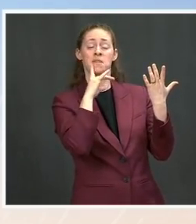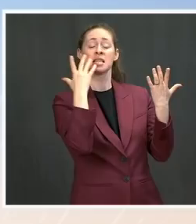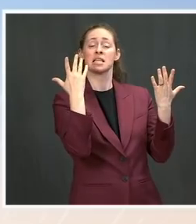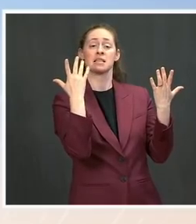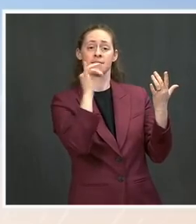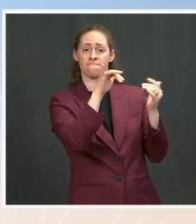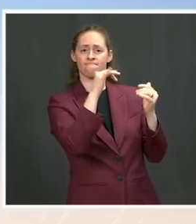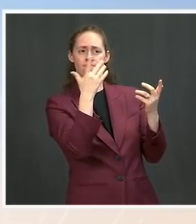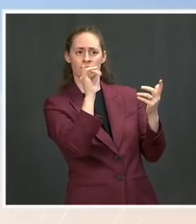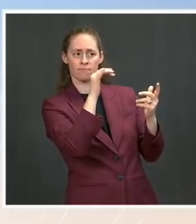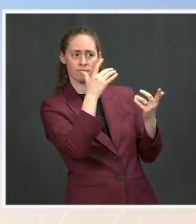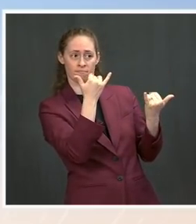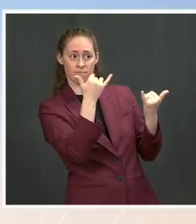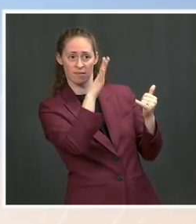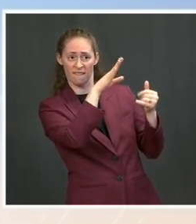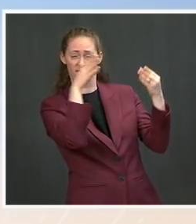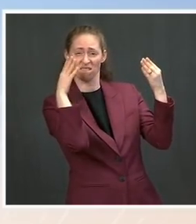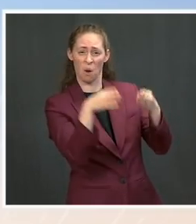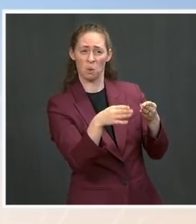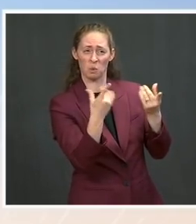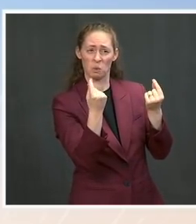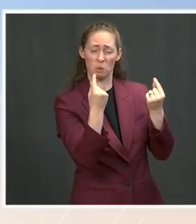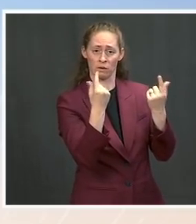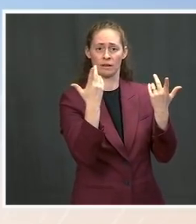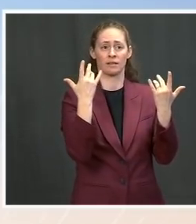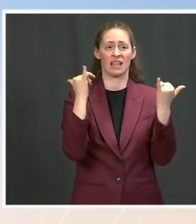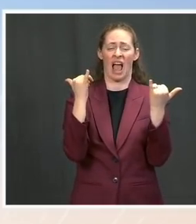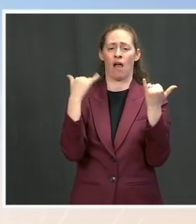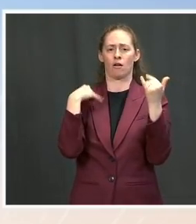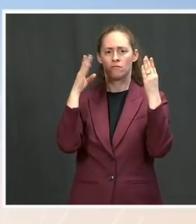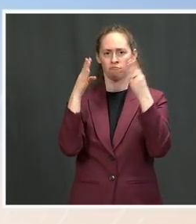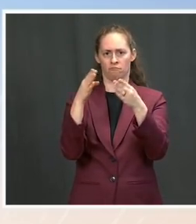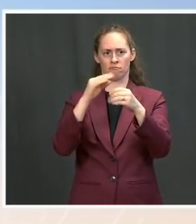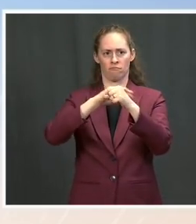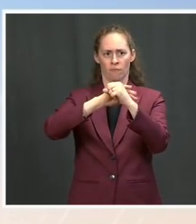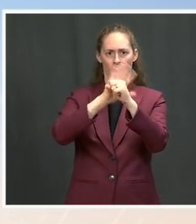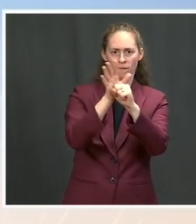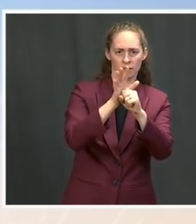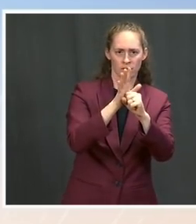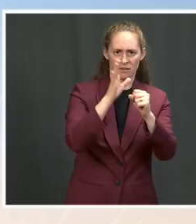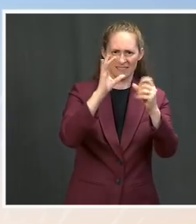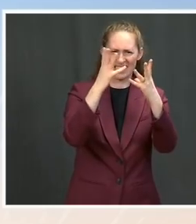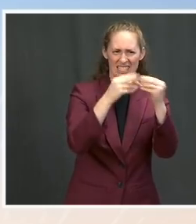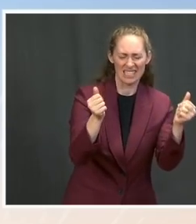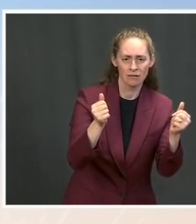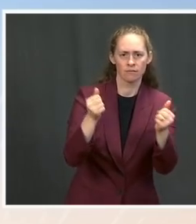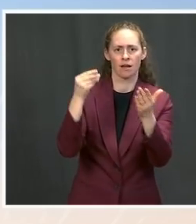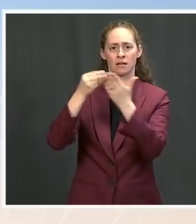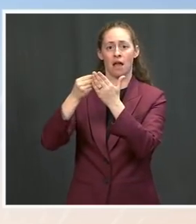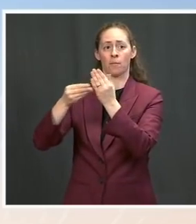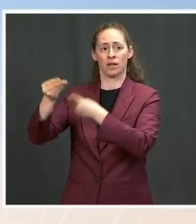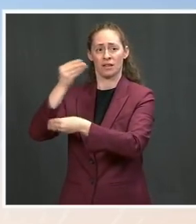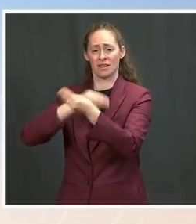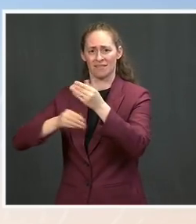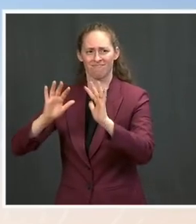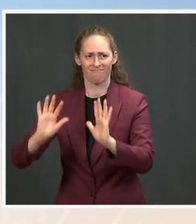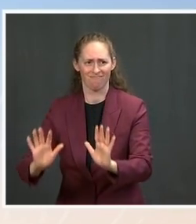is on defeating the pandemic, growing our economy, building on that for the long run. And it's no secret that the President doesn't see eye to eye